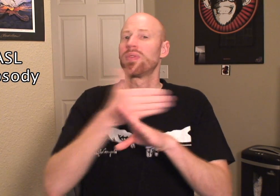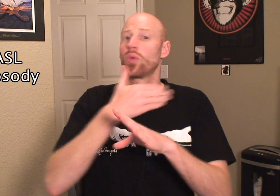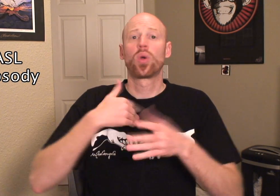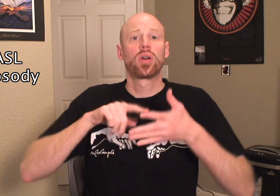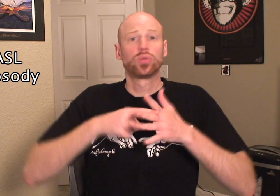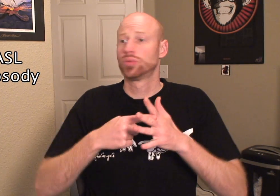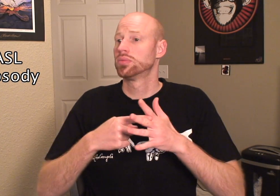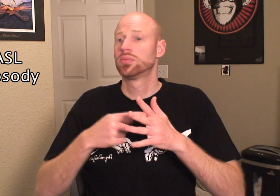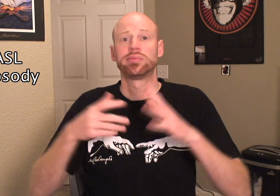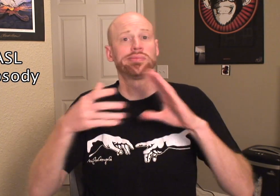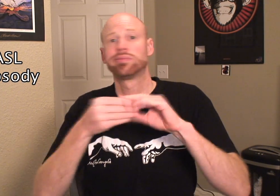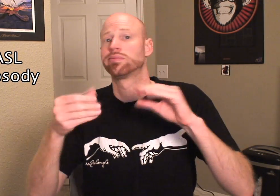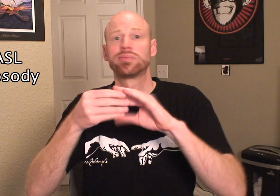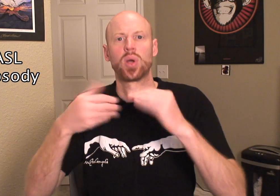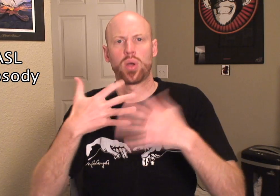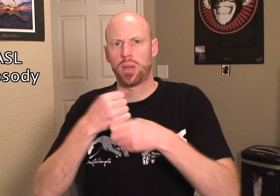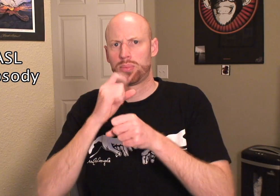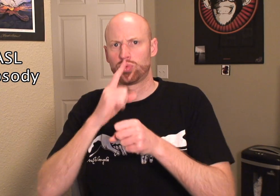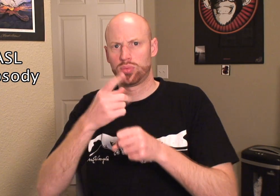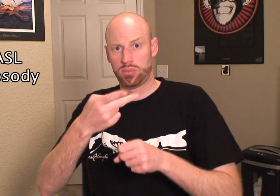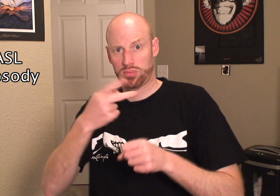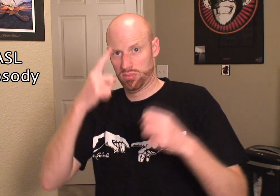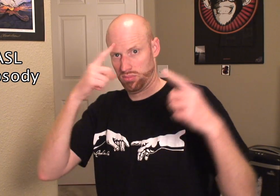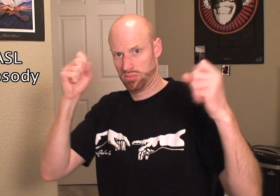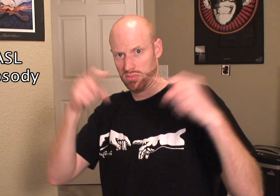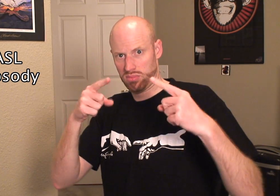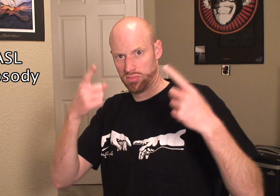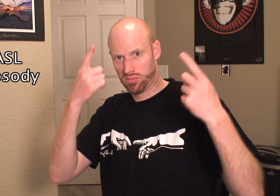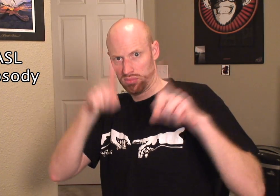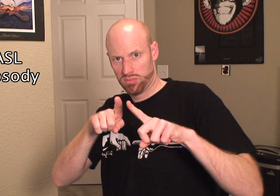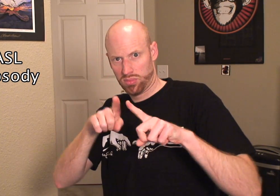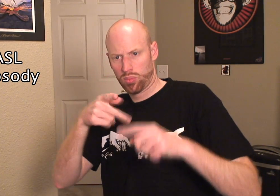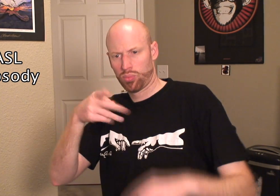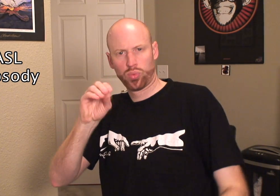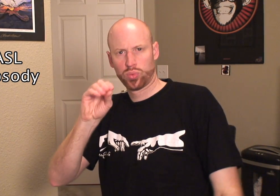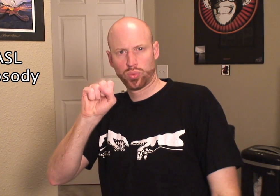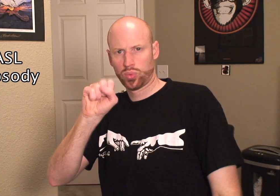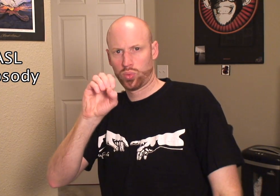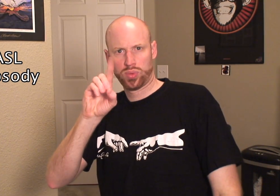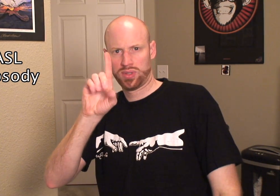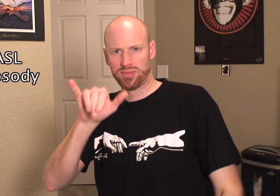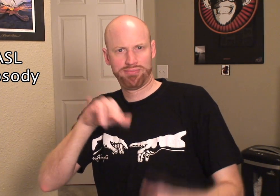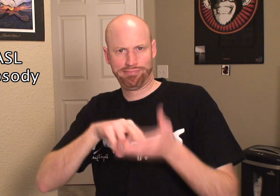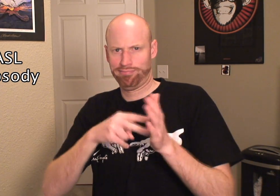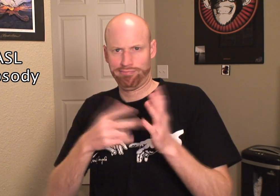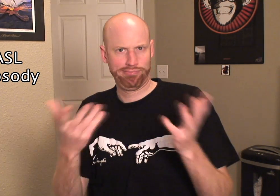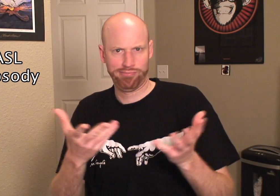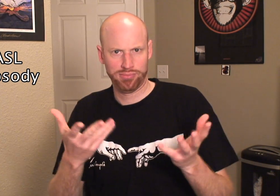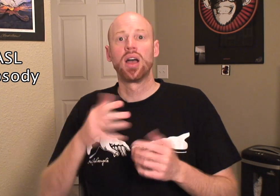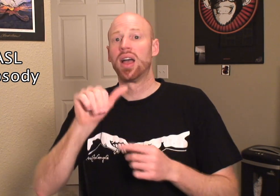Before I discuss ASL prosody, I'd like to make sure we're on the same page regarding what it means.